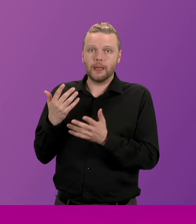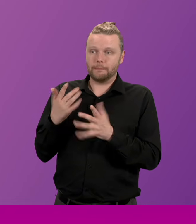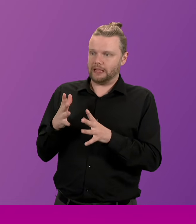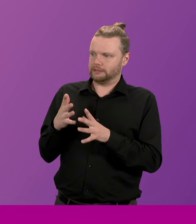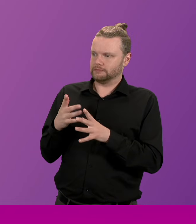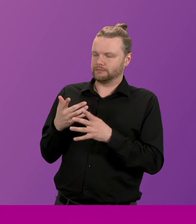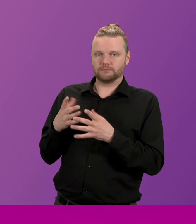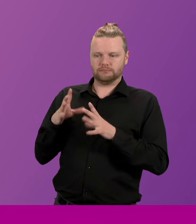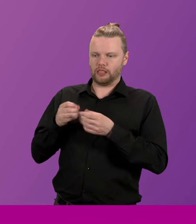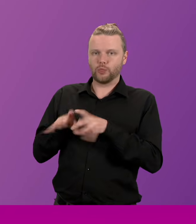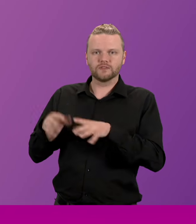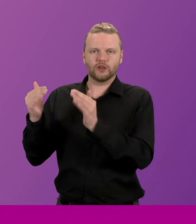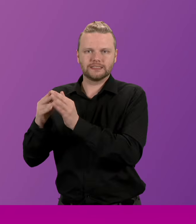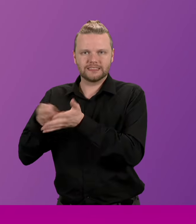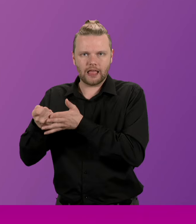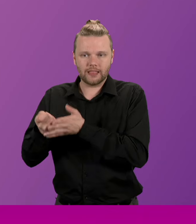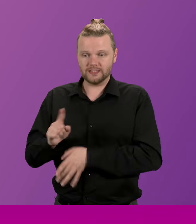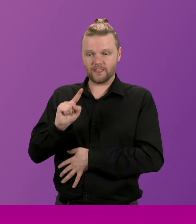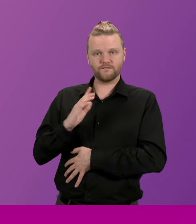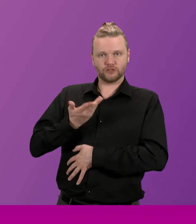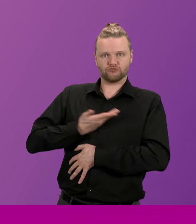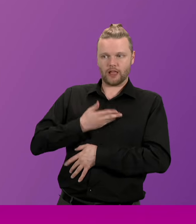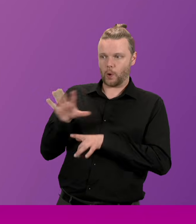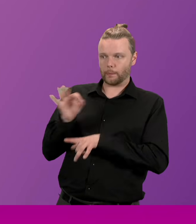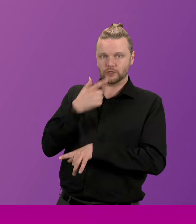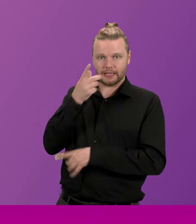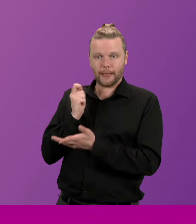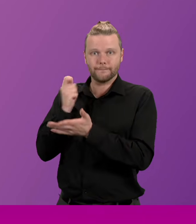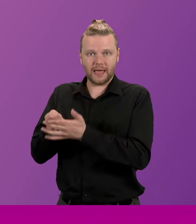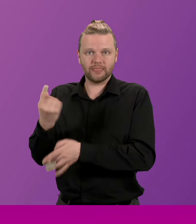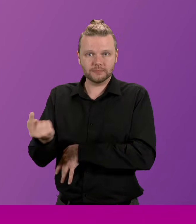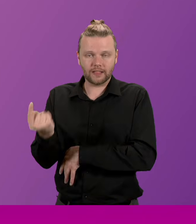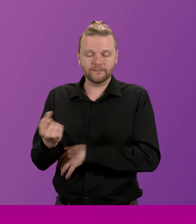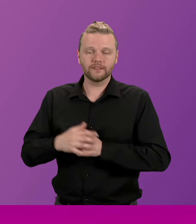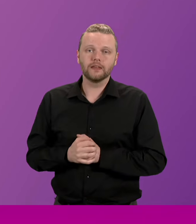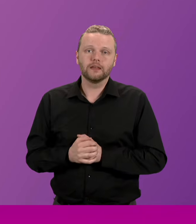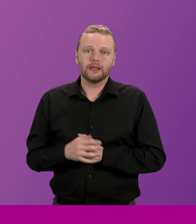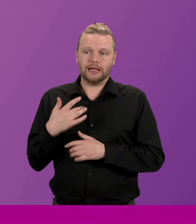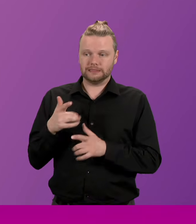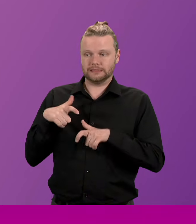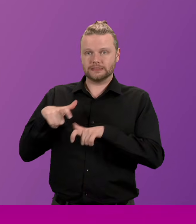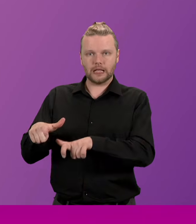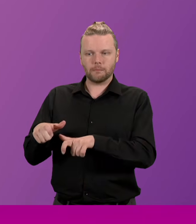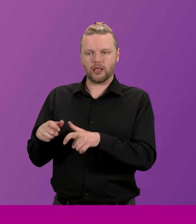market should have the right and first opportunity to purchase it at a sustainable market rate.